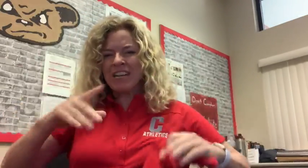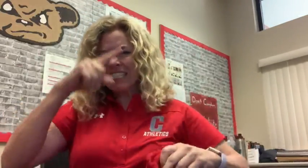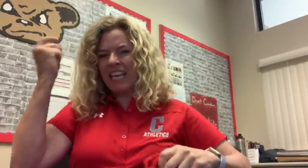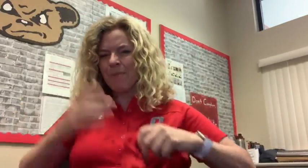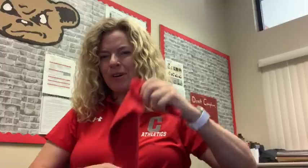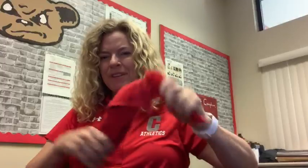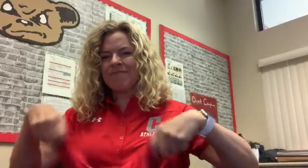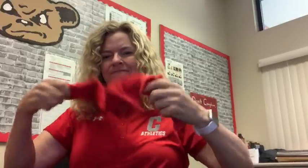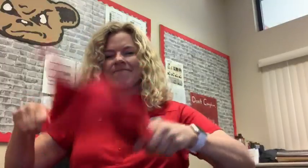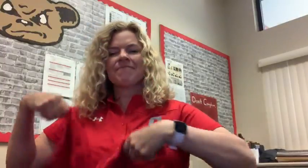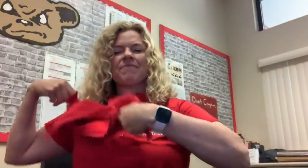Have a great summer.